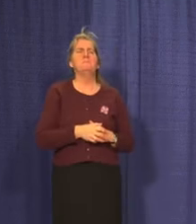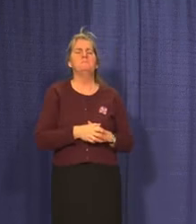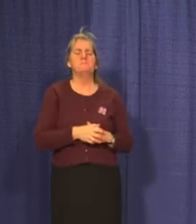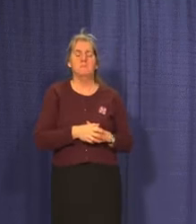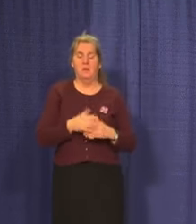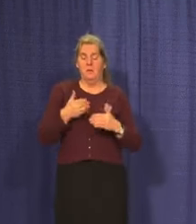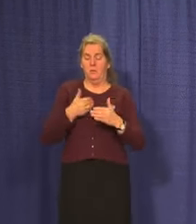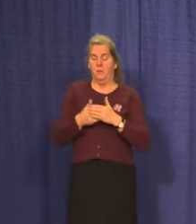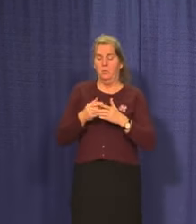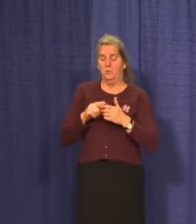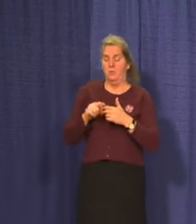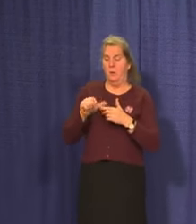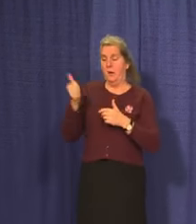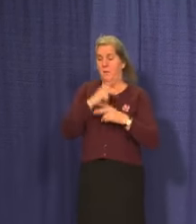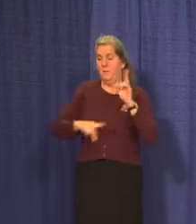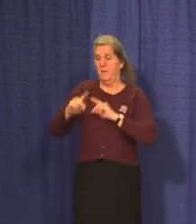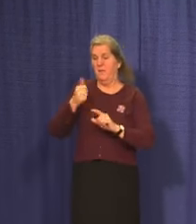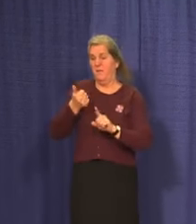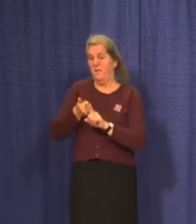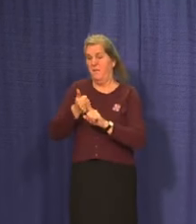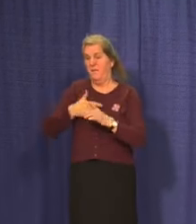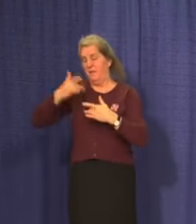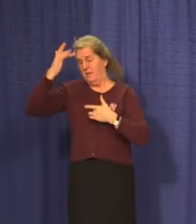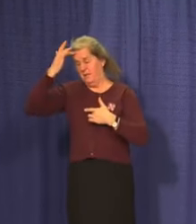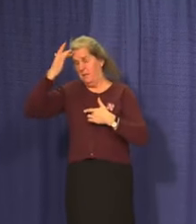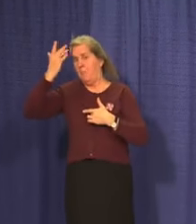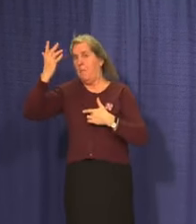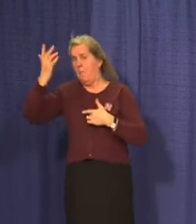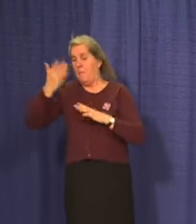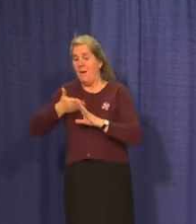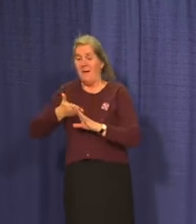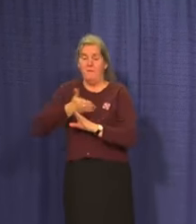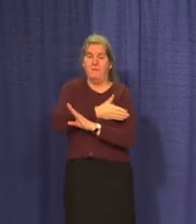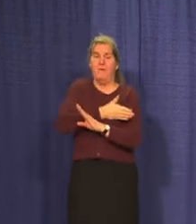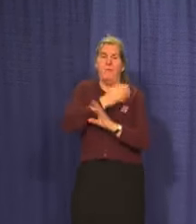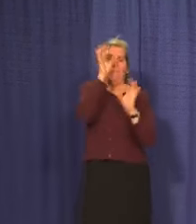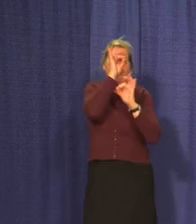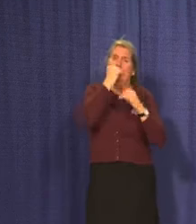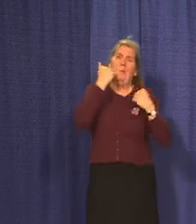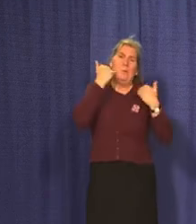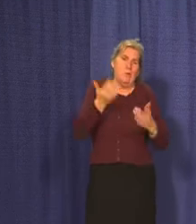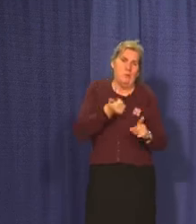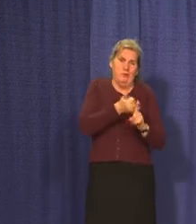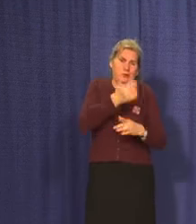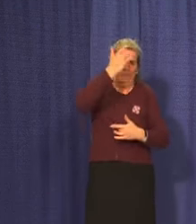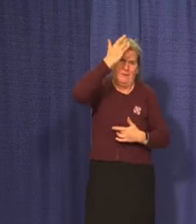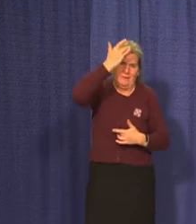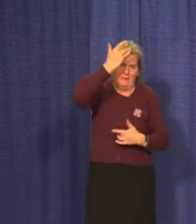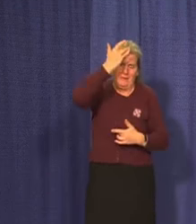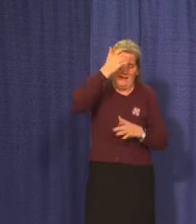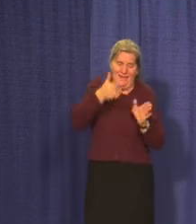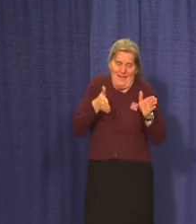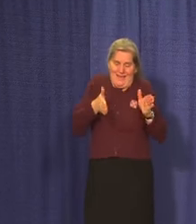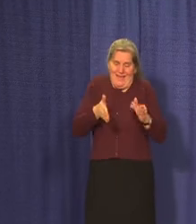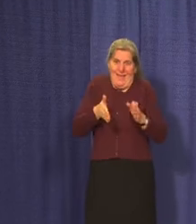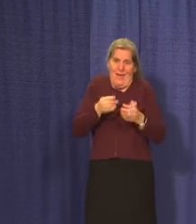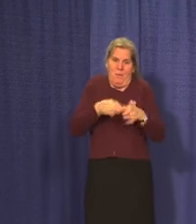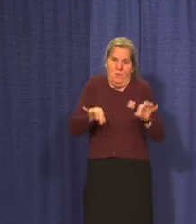OTHERS WHEN SICK, WE KNOW THOSE FEW DAYS BEFORE INFECTION SETS IN ARE ALSO CRUCIAL DAYS FOR SPREADING THE DISEASE.